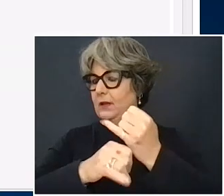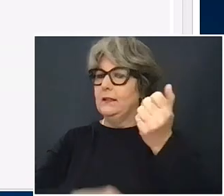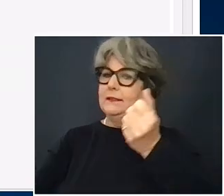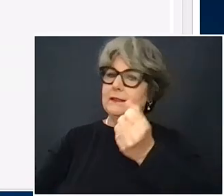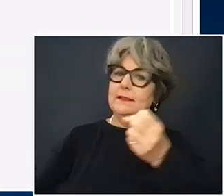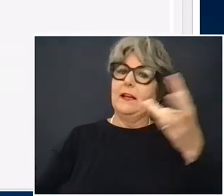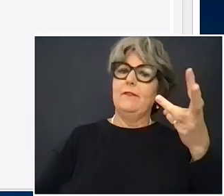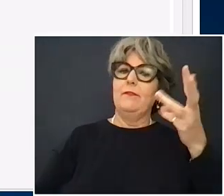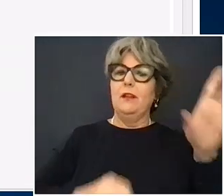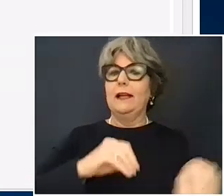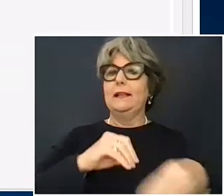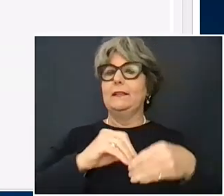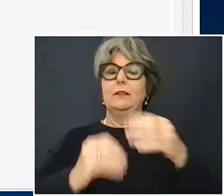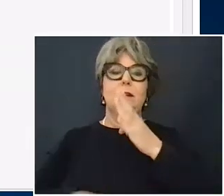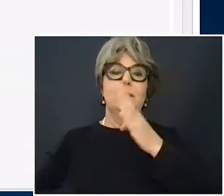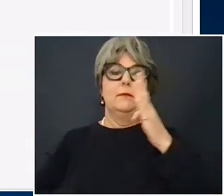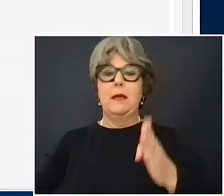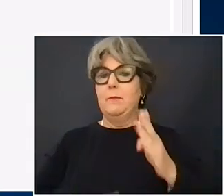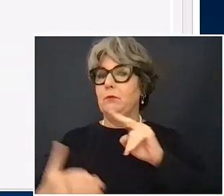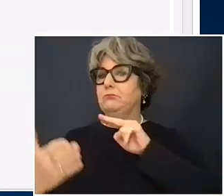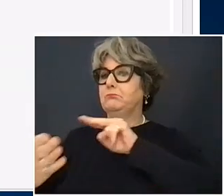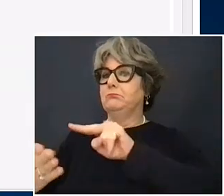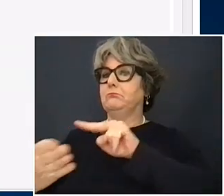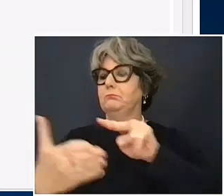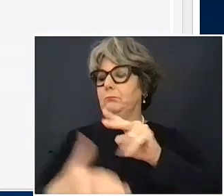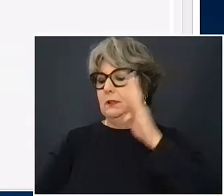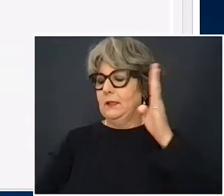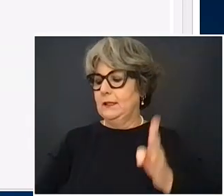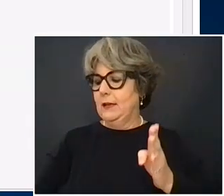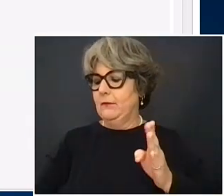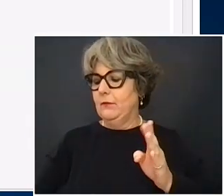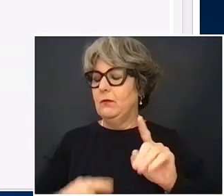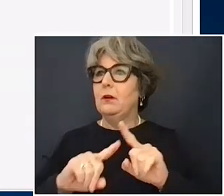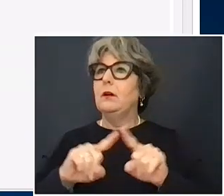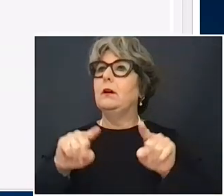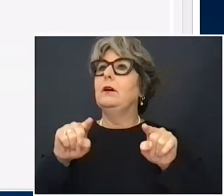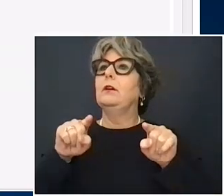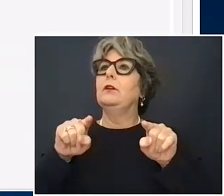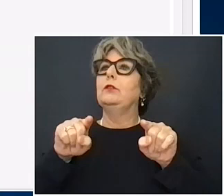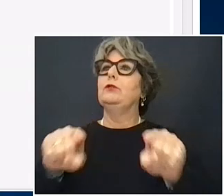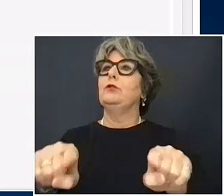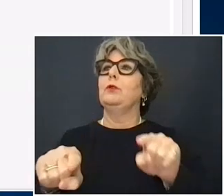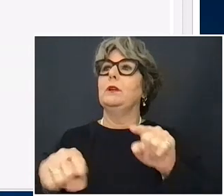not ever get looked at during, you know, that accreditation process.